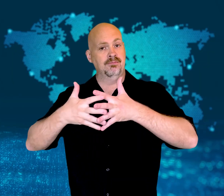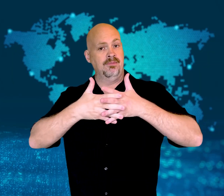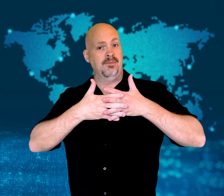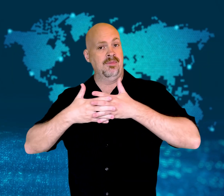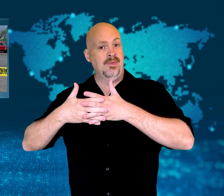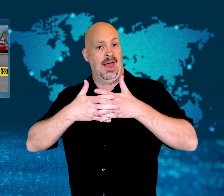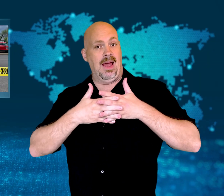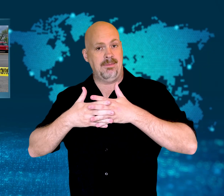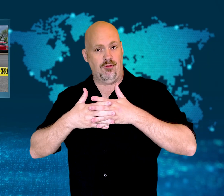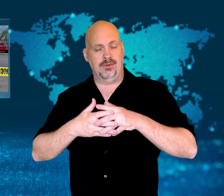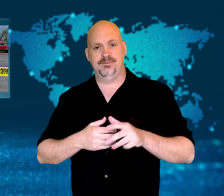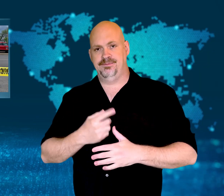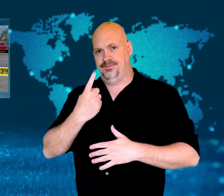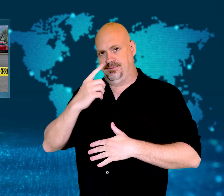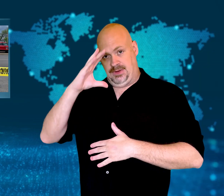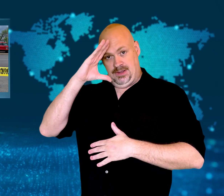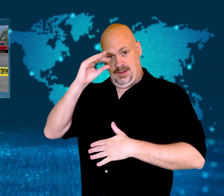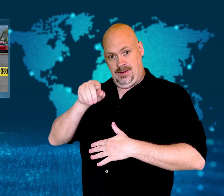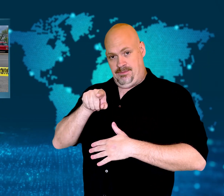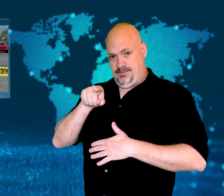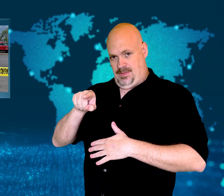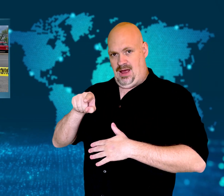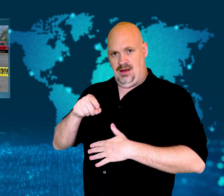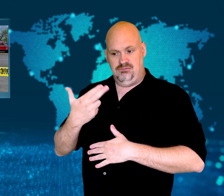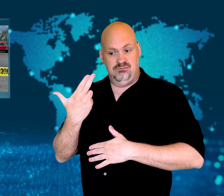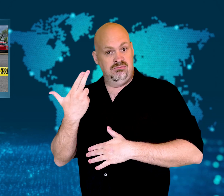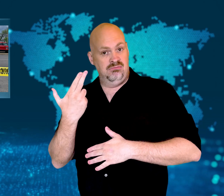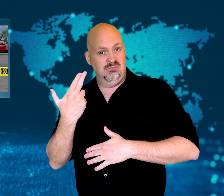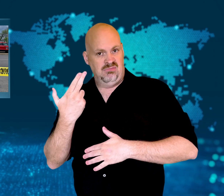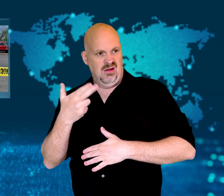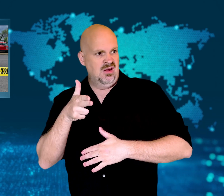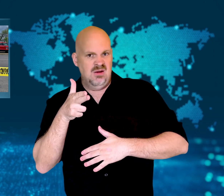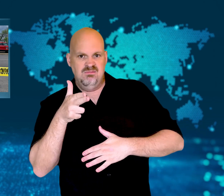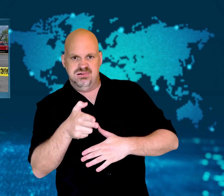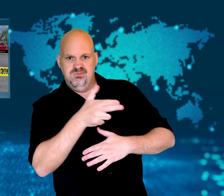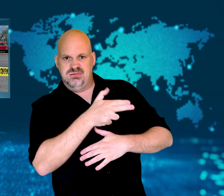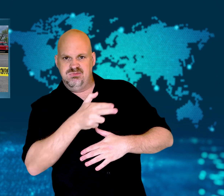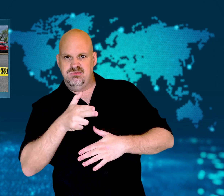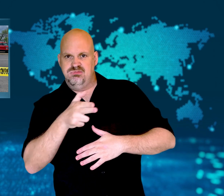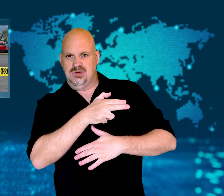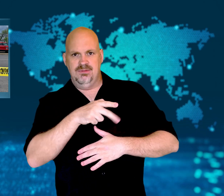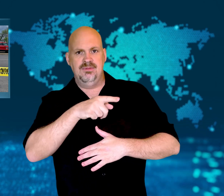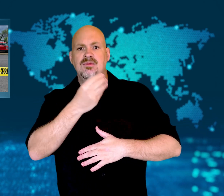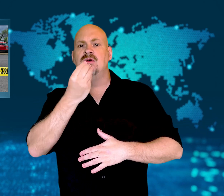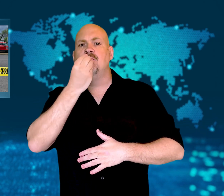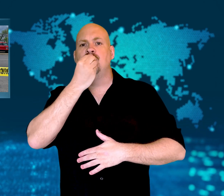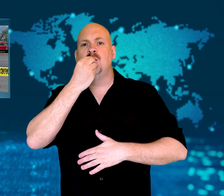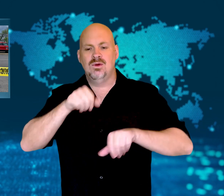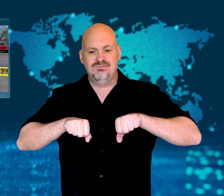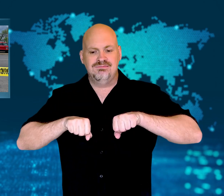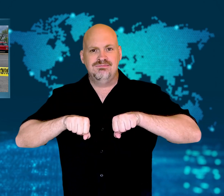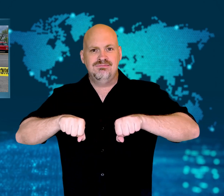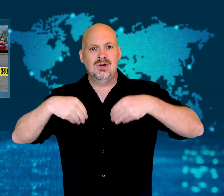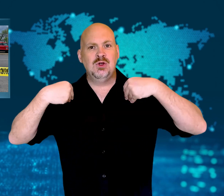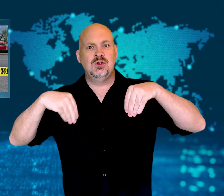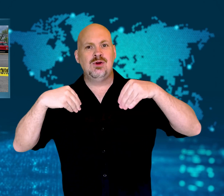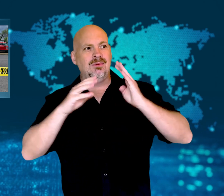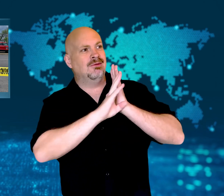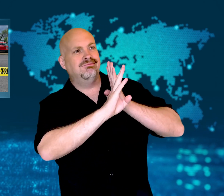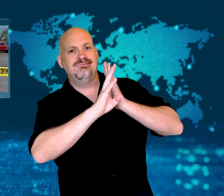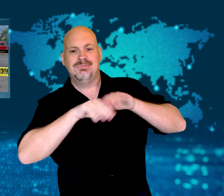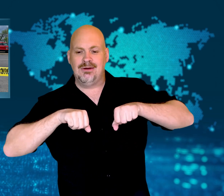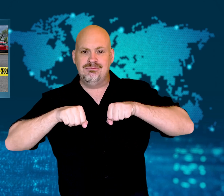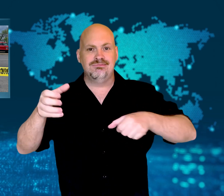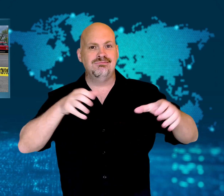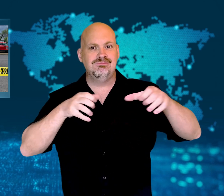[GAVIN]: A United States gunman ran a live-stream of his mass shooting at a supermarket.